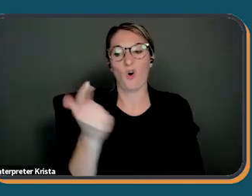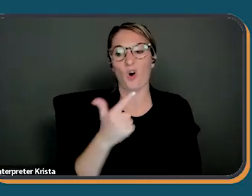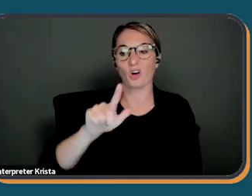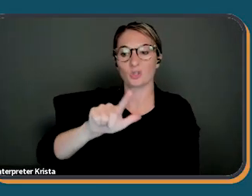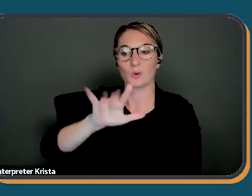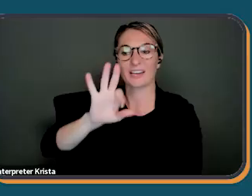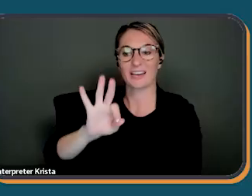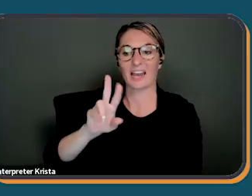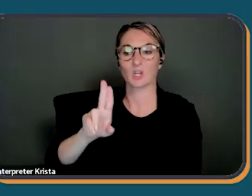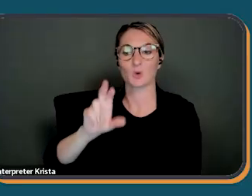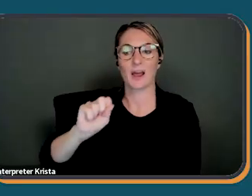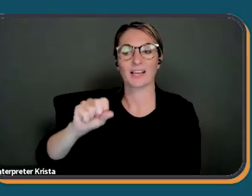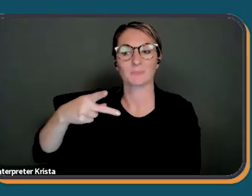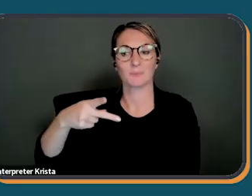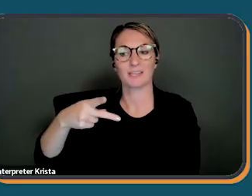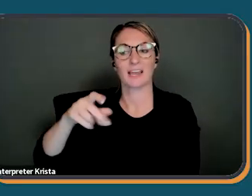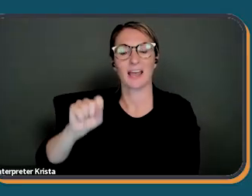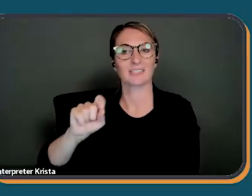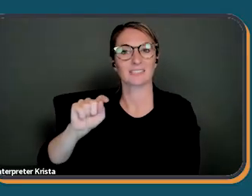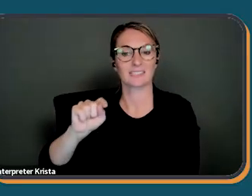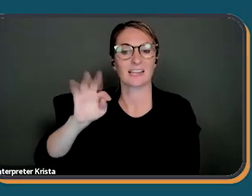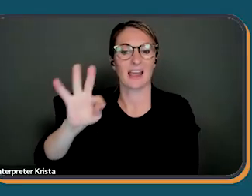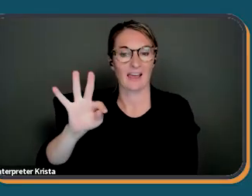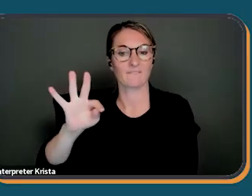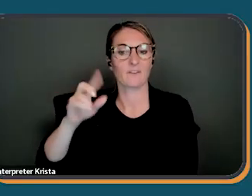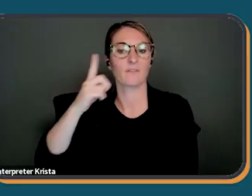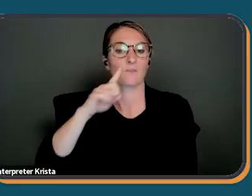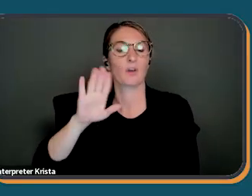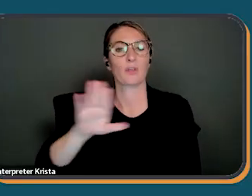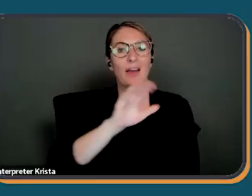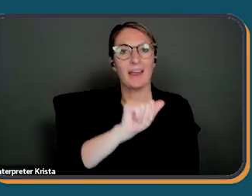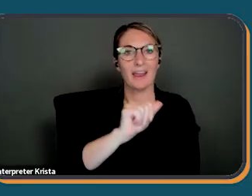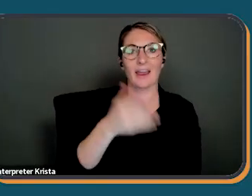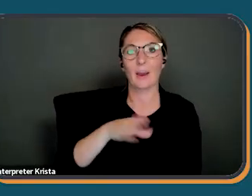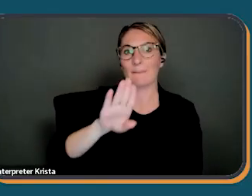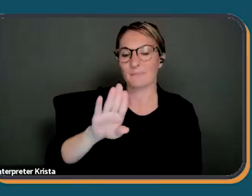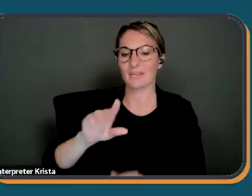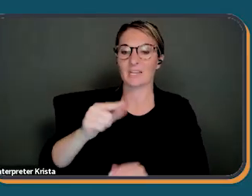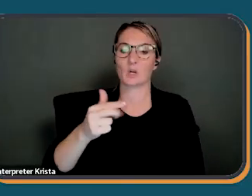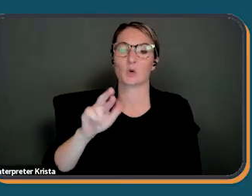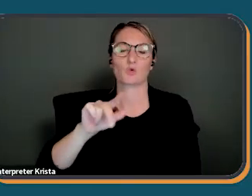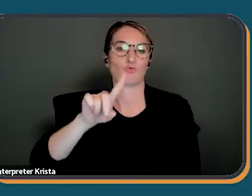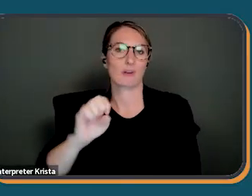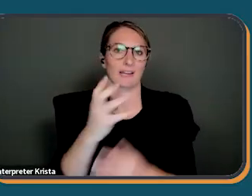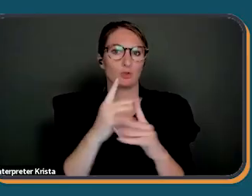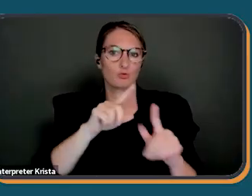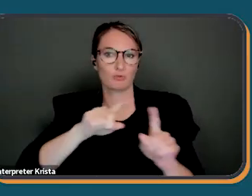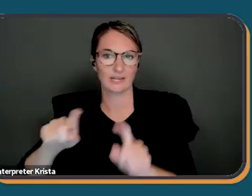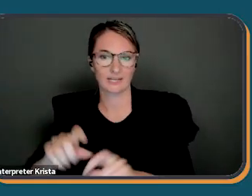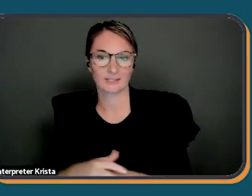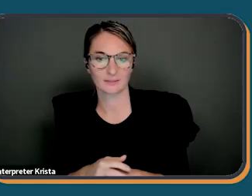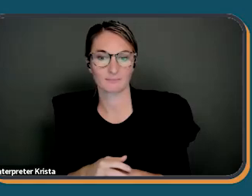and gathered TAG members' feedback about barriers and recommended key supports for people with disabilities.